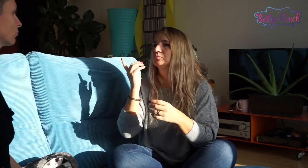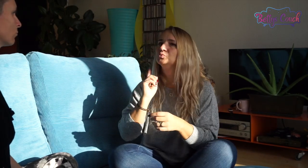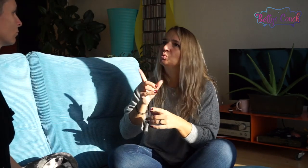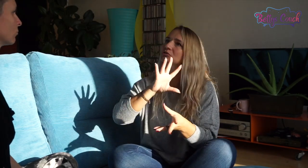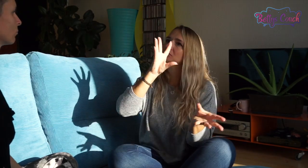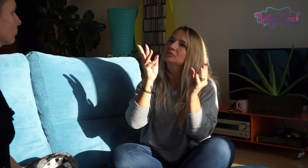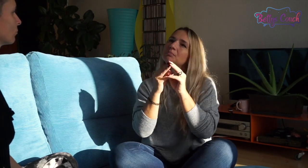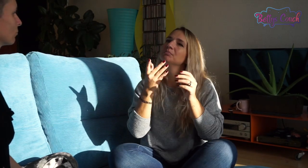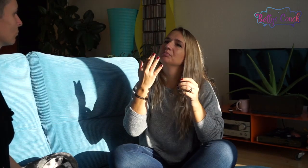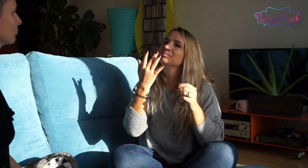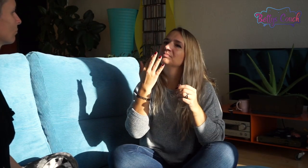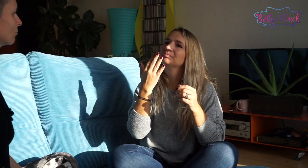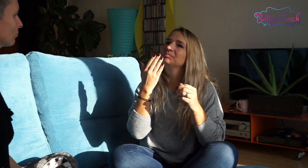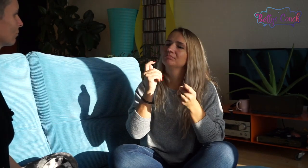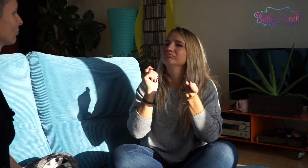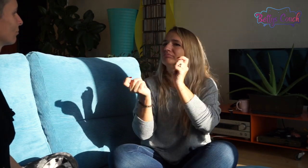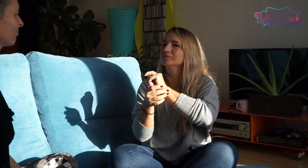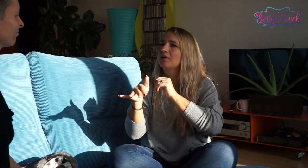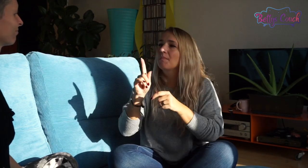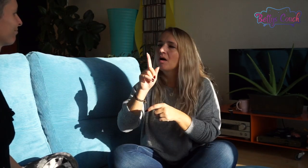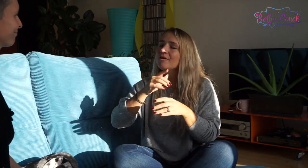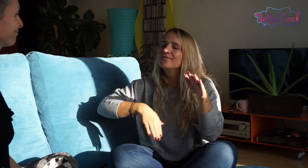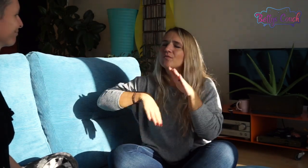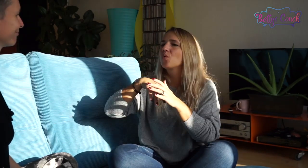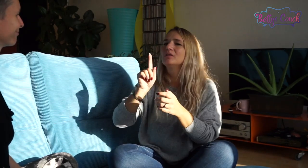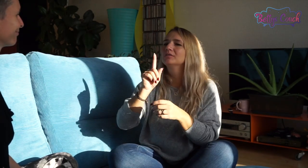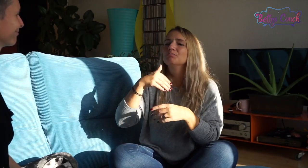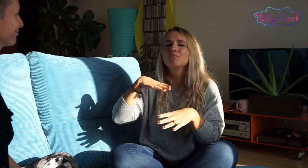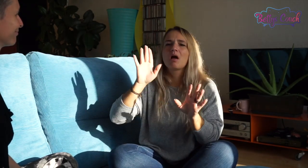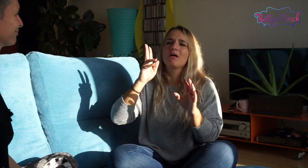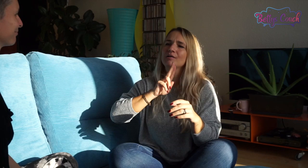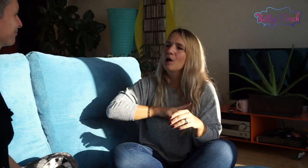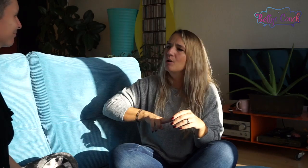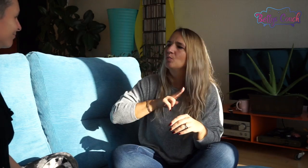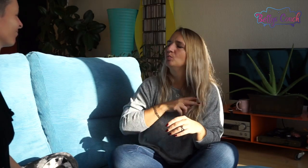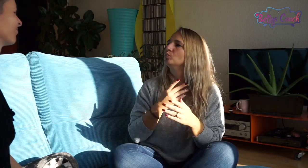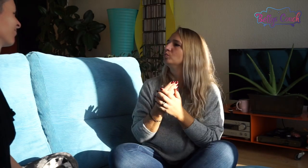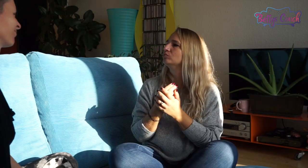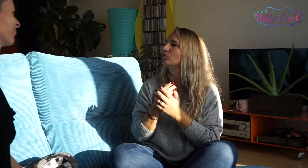Overall, I've changed. I have become more patient.